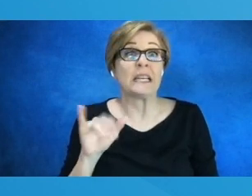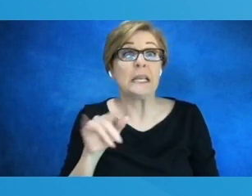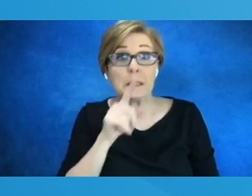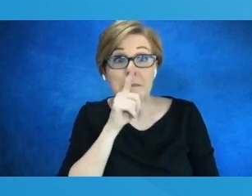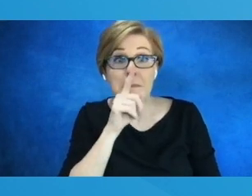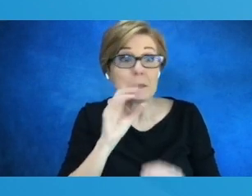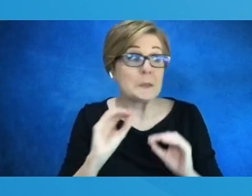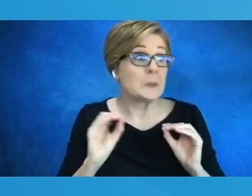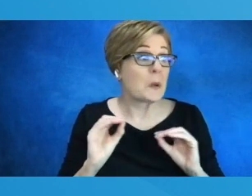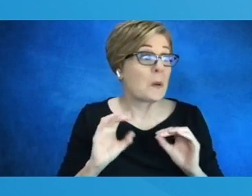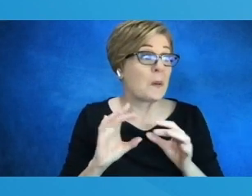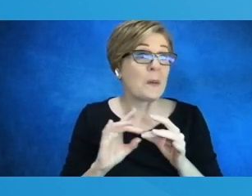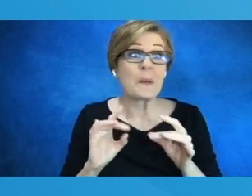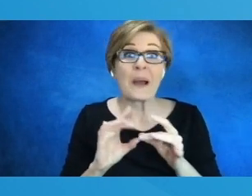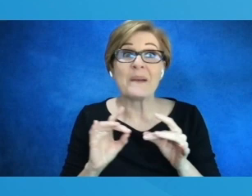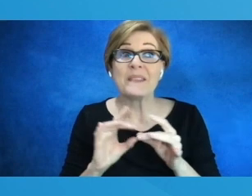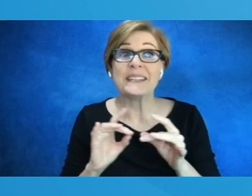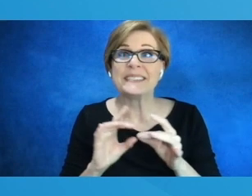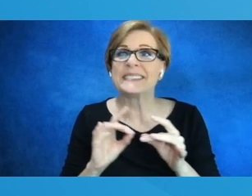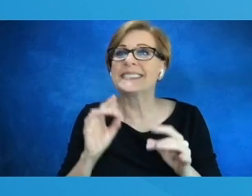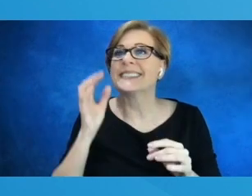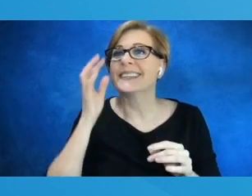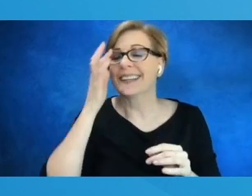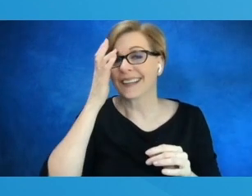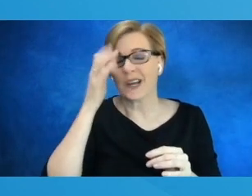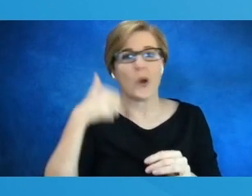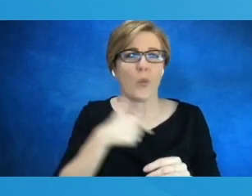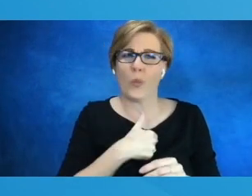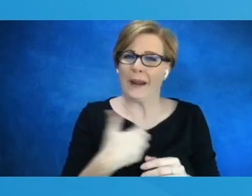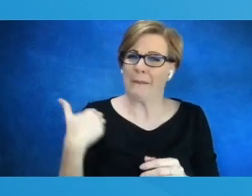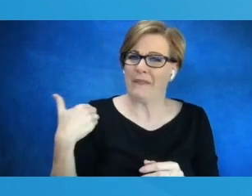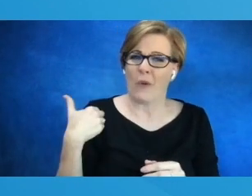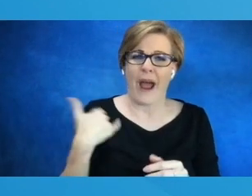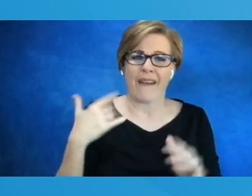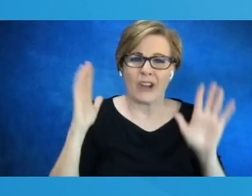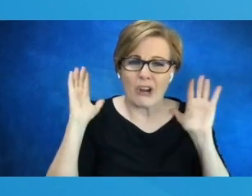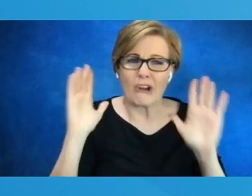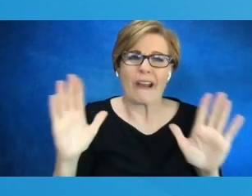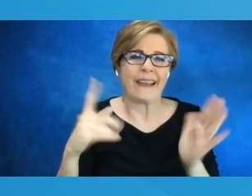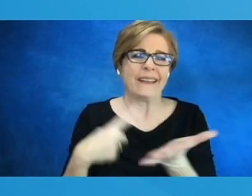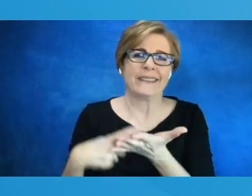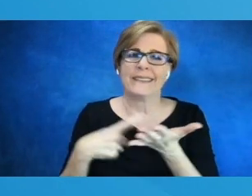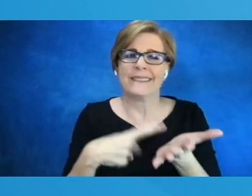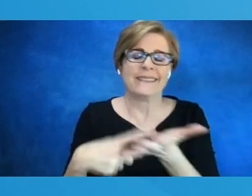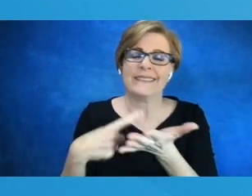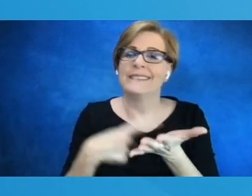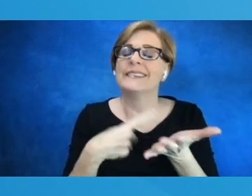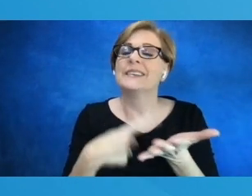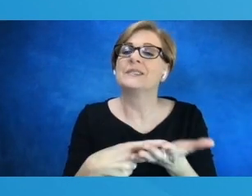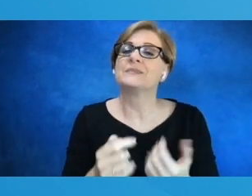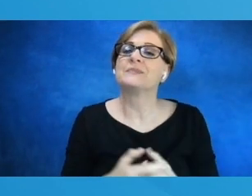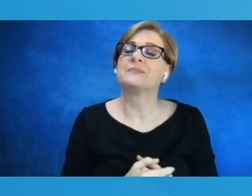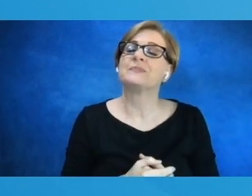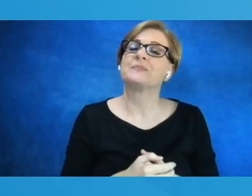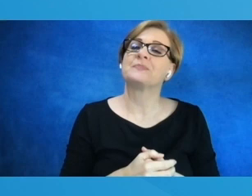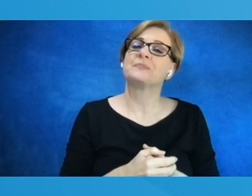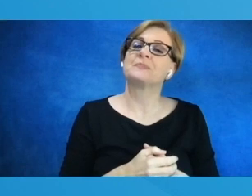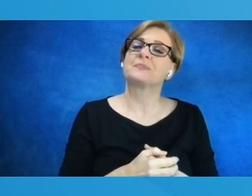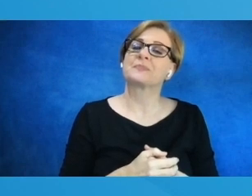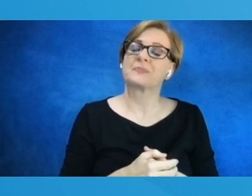chat, but I think we had such a barrage of comments before. So, I'm gonna ask one more question.